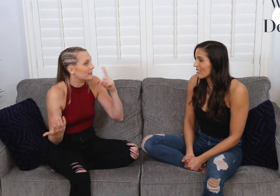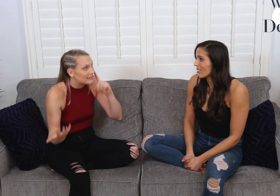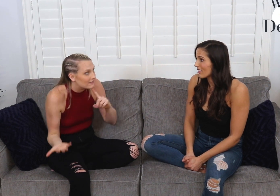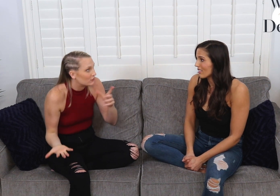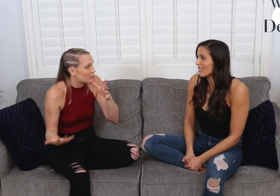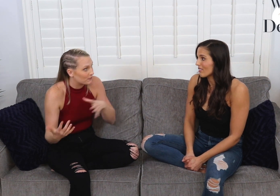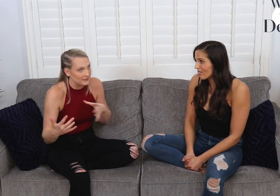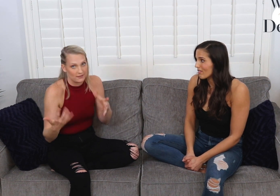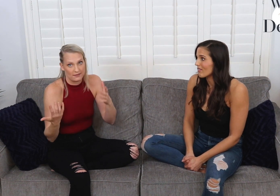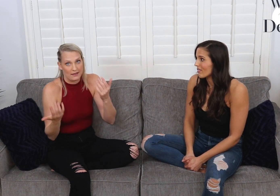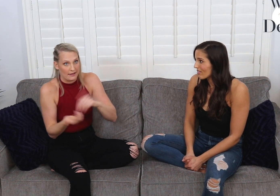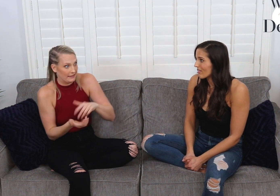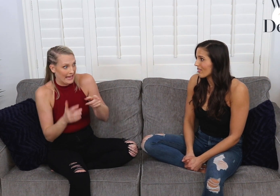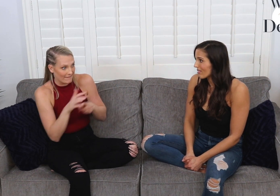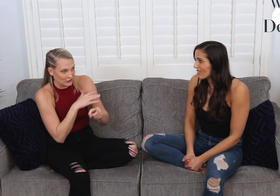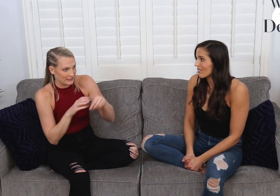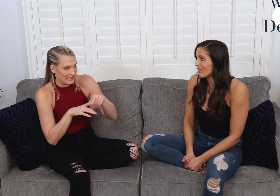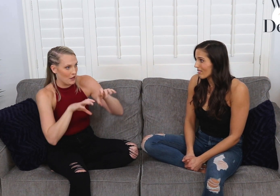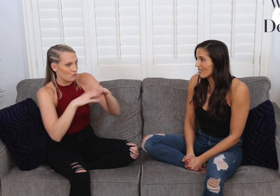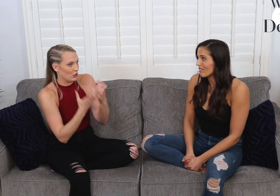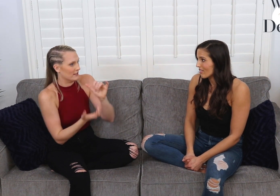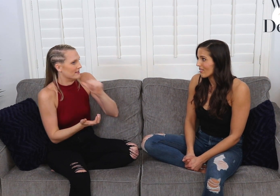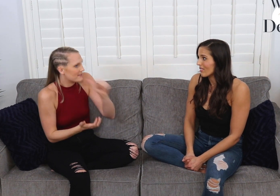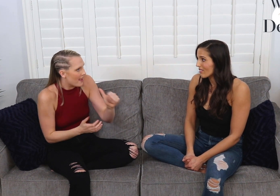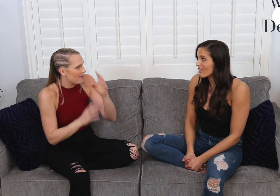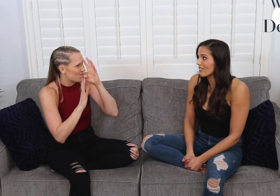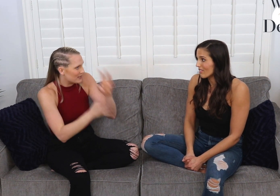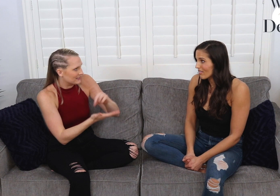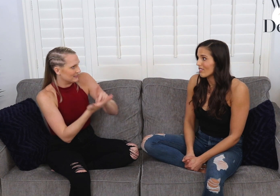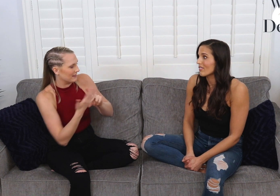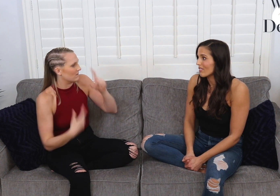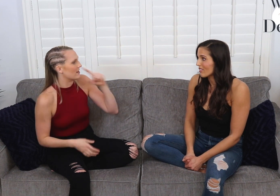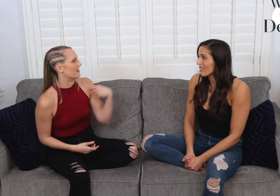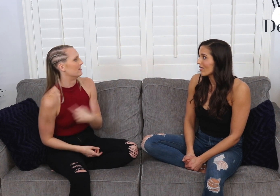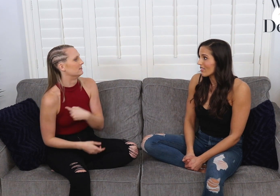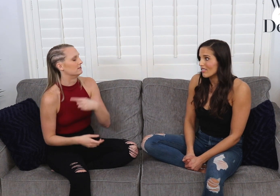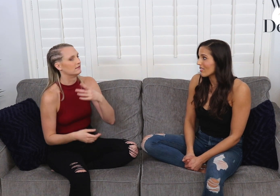who are navigating through a world that's not designed for us.